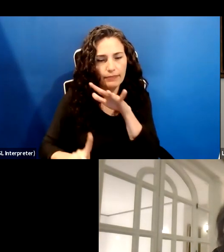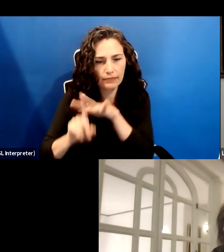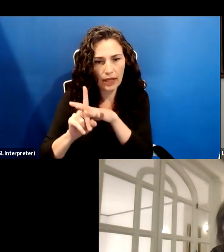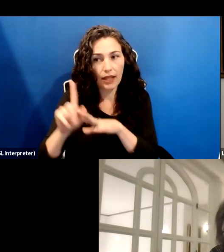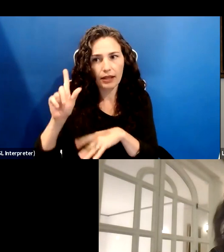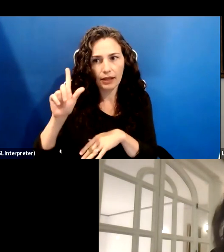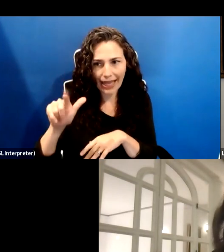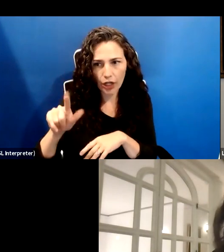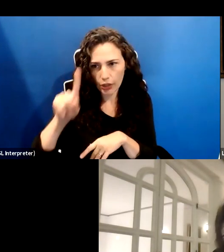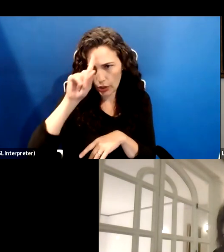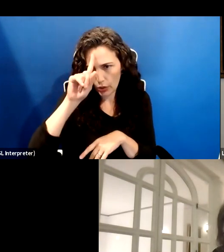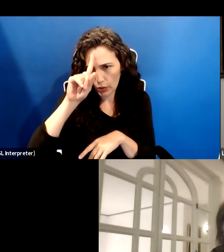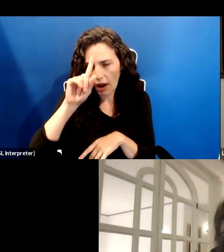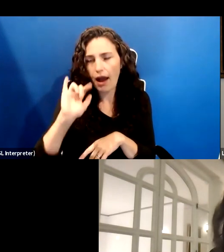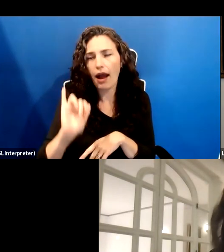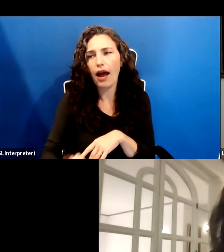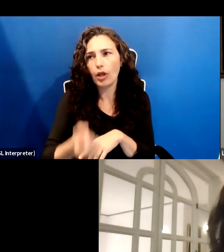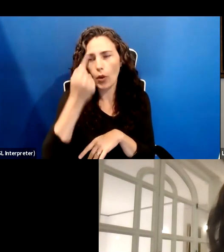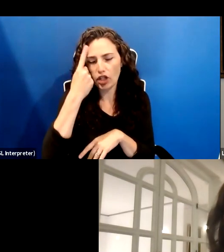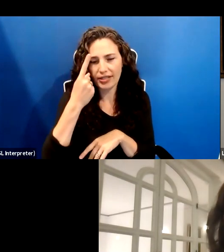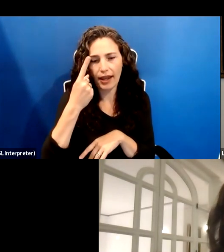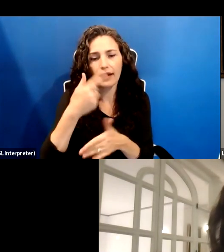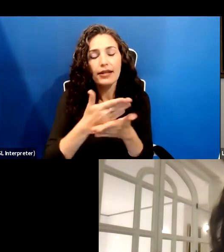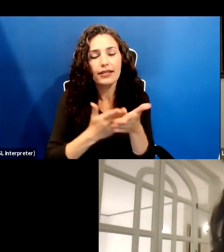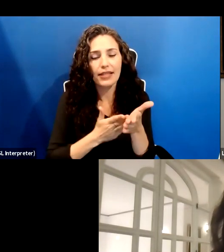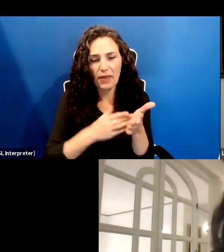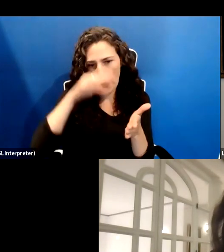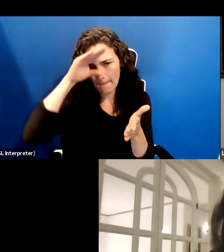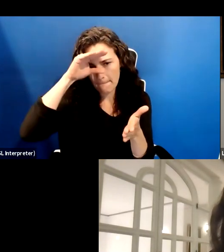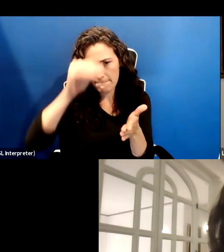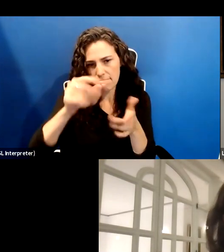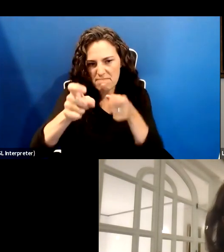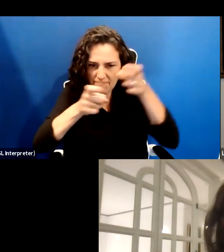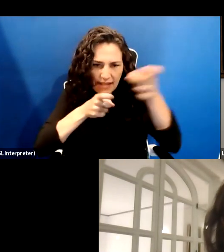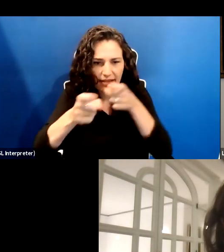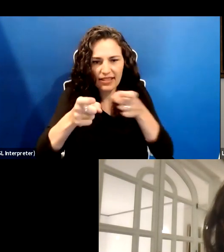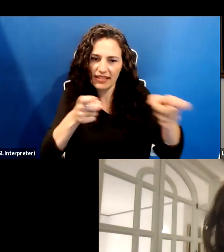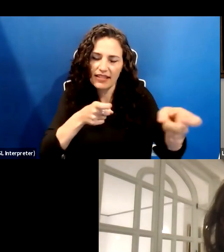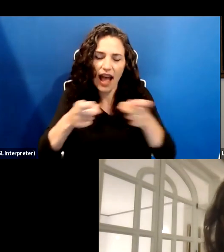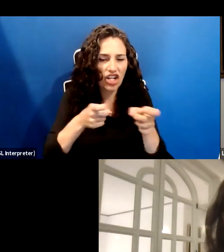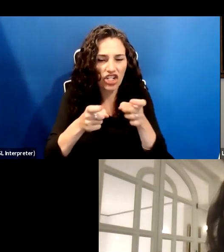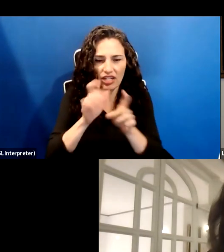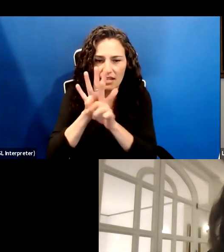that was being spoken about, some of the, more, very difficult sort of conversations